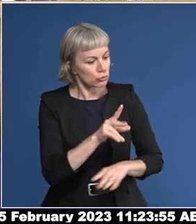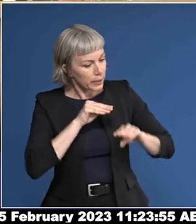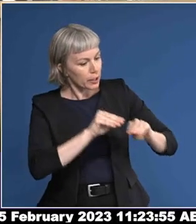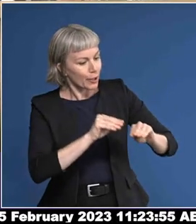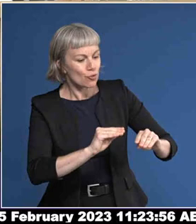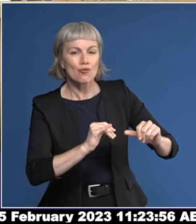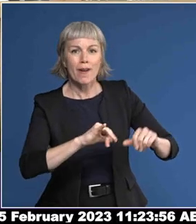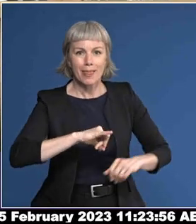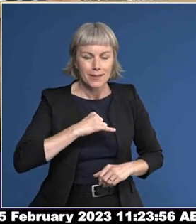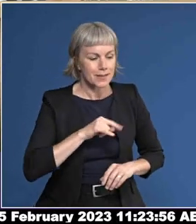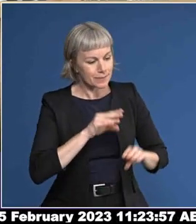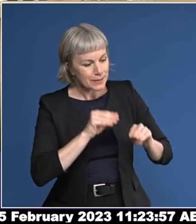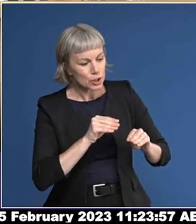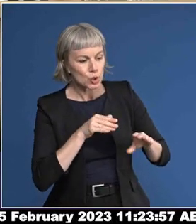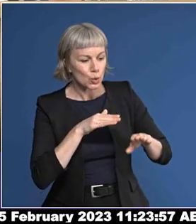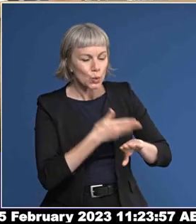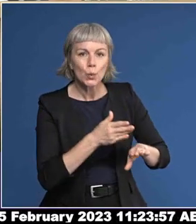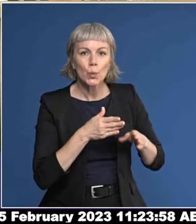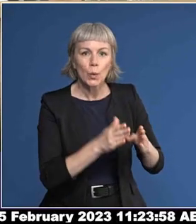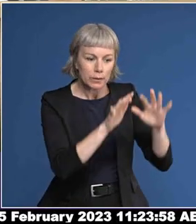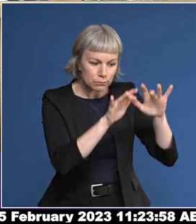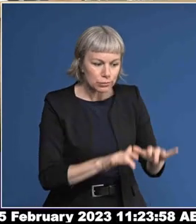So I think there needs - there is some efficiencies that need to be made from the